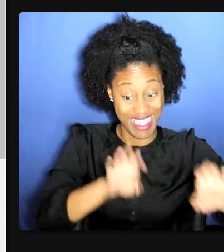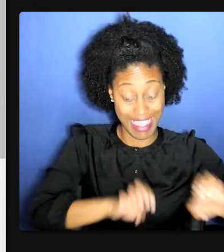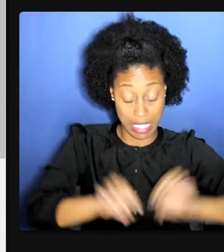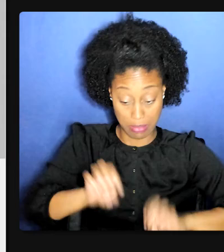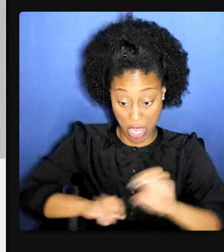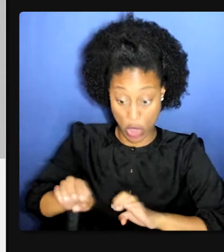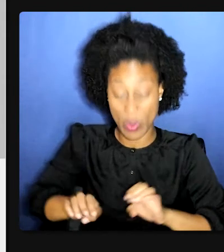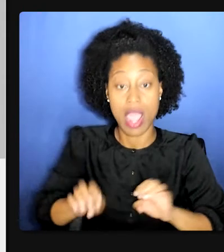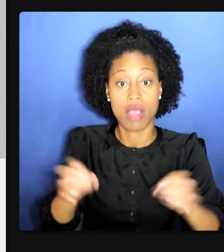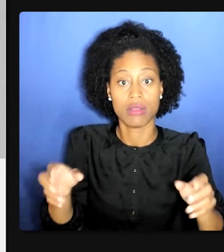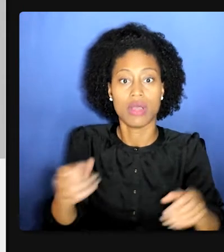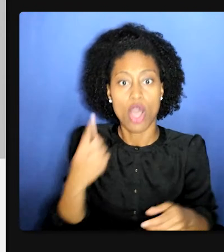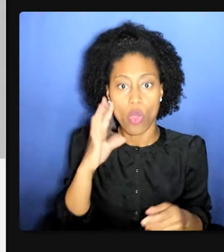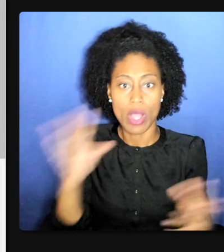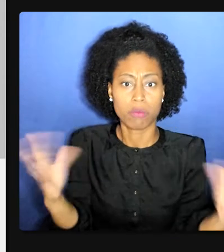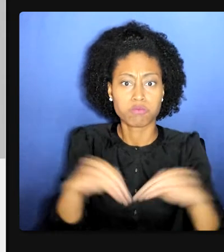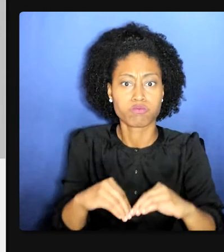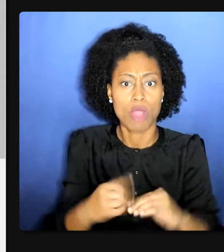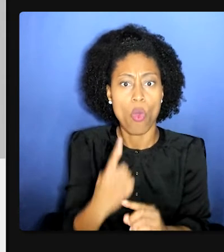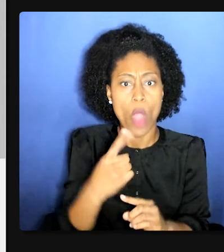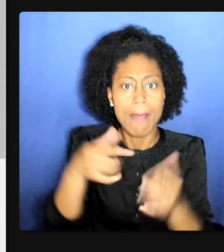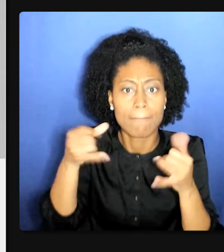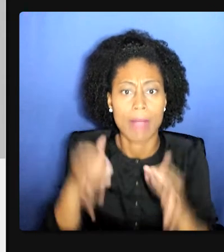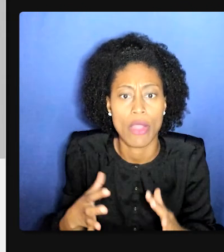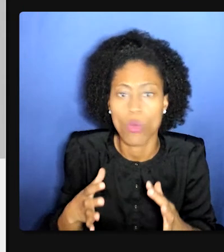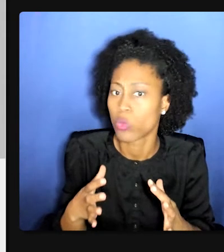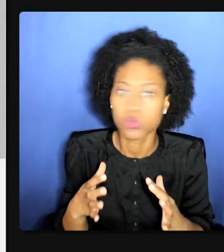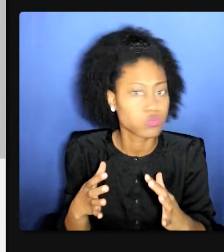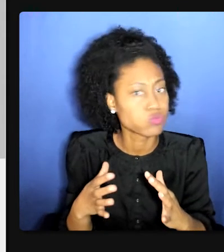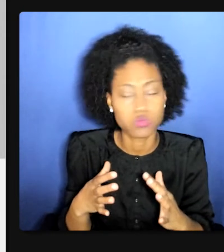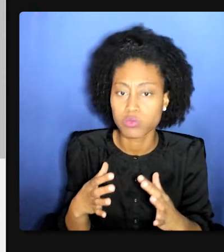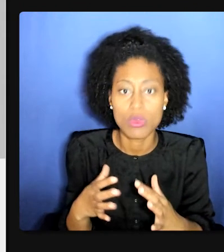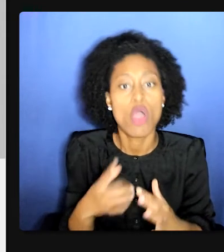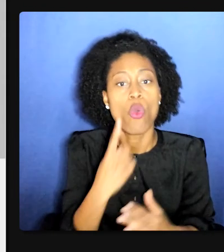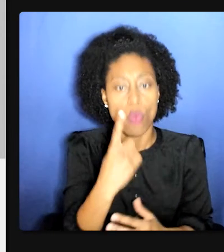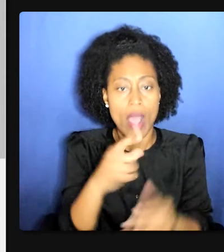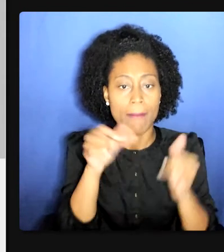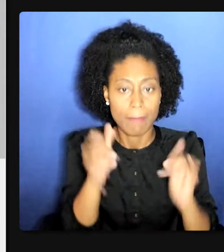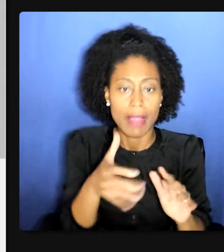are not resulting into skewed results set from any kind of interaction.